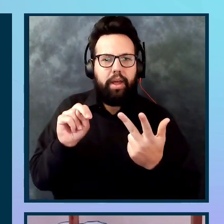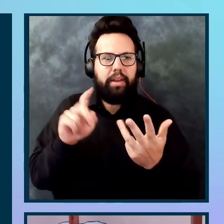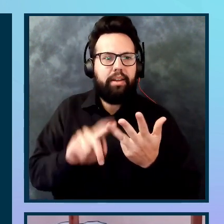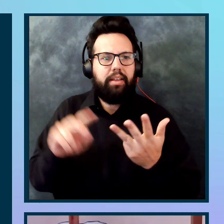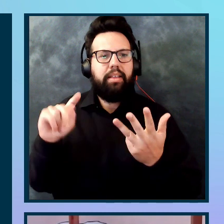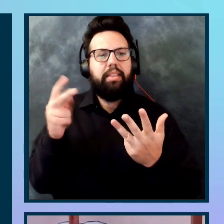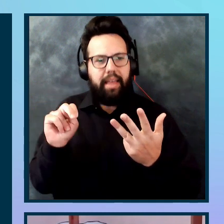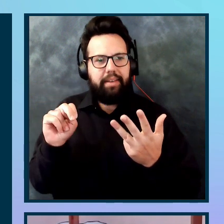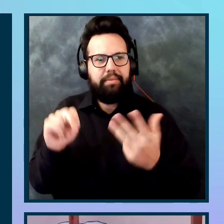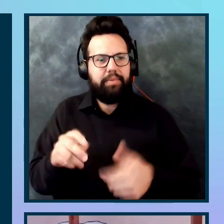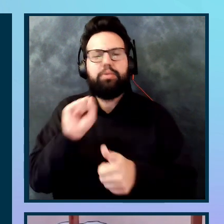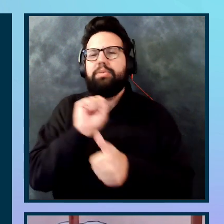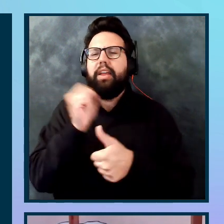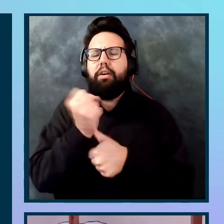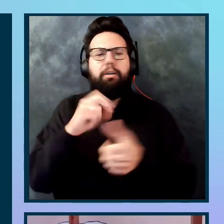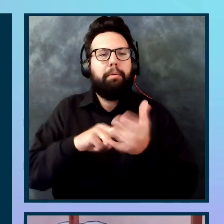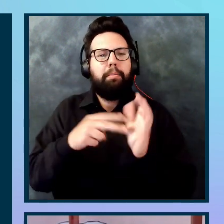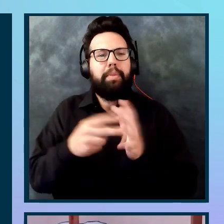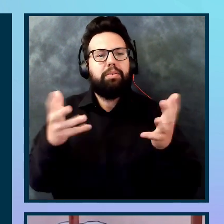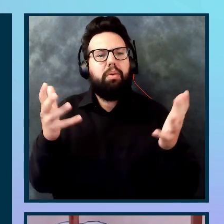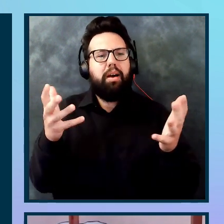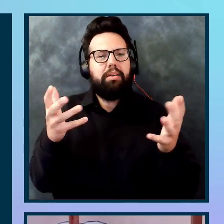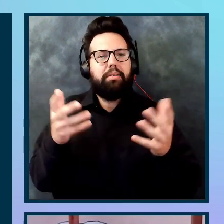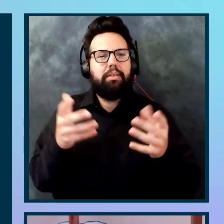is a summary of the desired behavior.